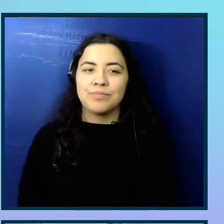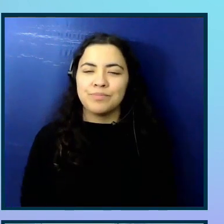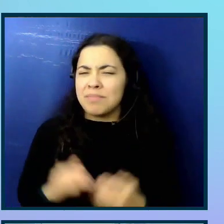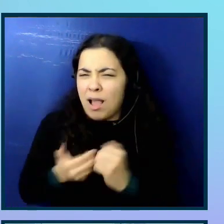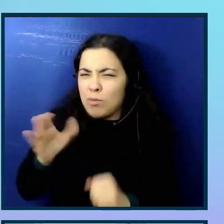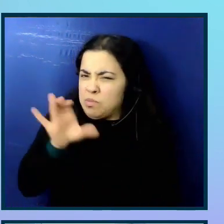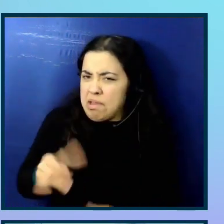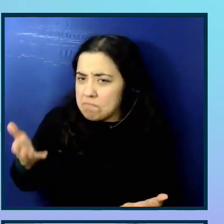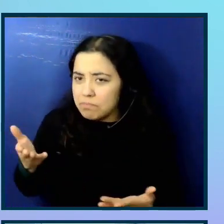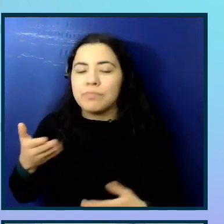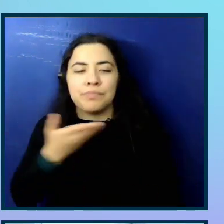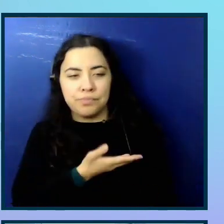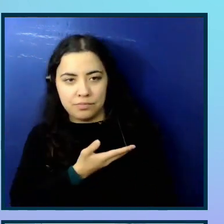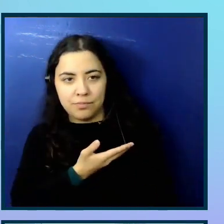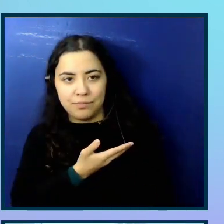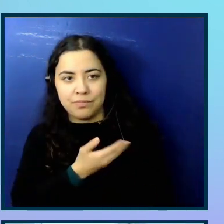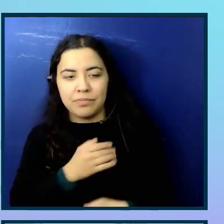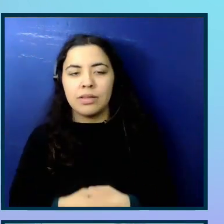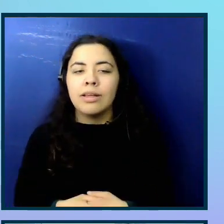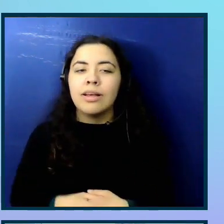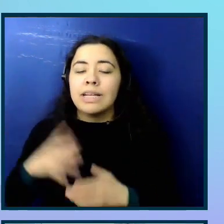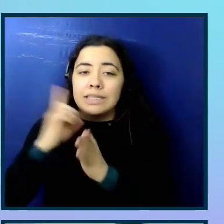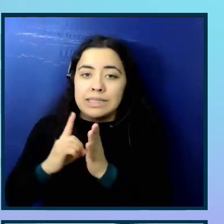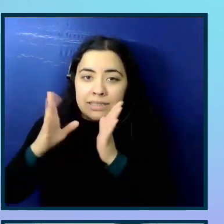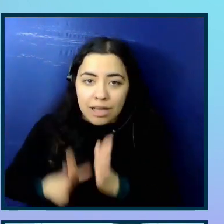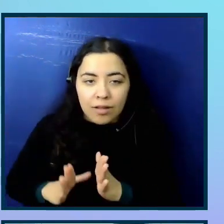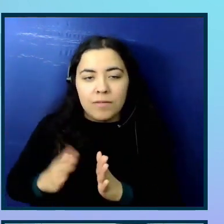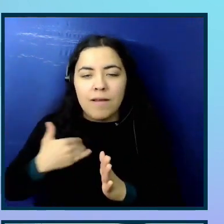So designers were given a crash course